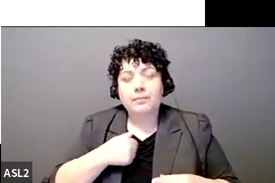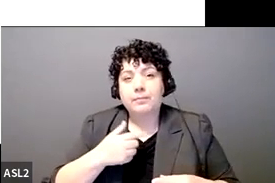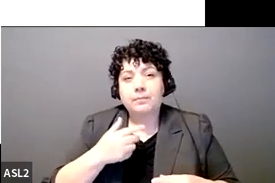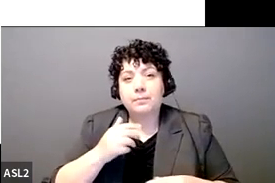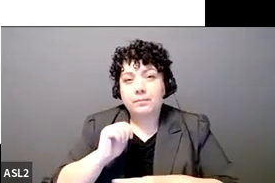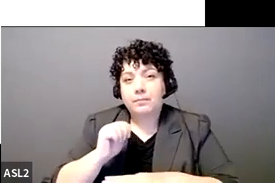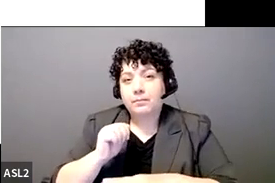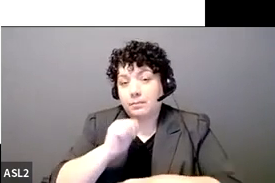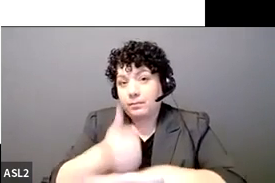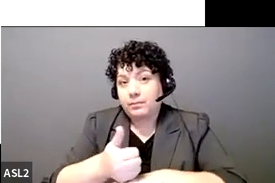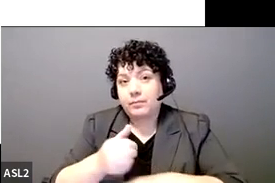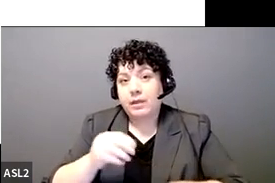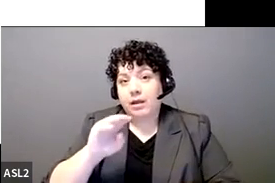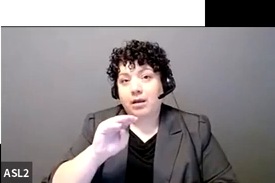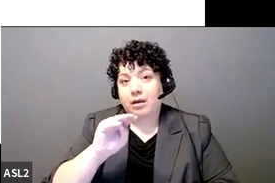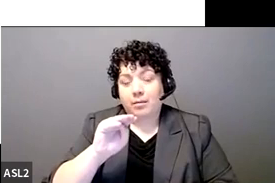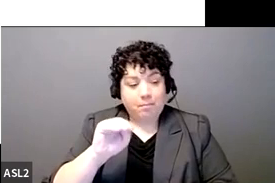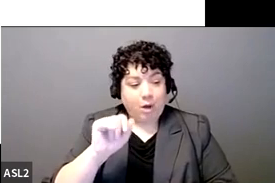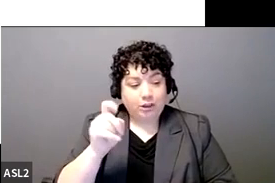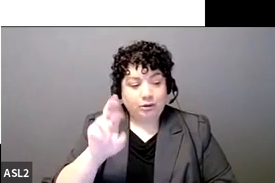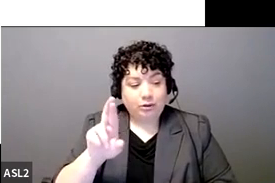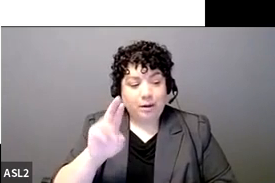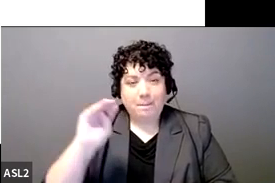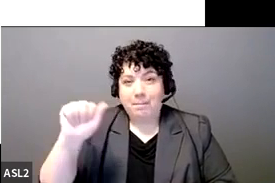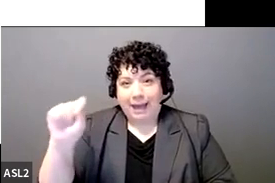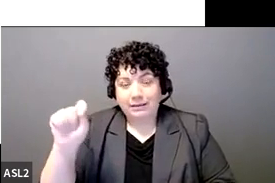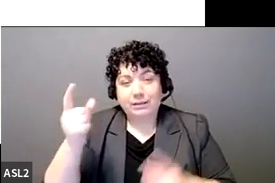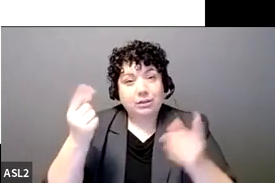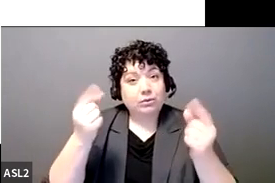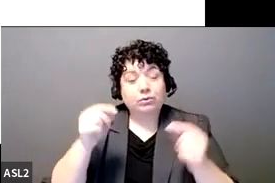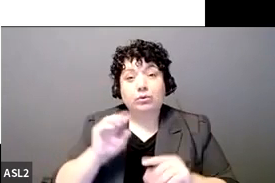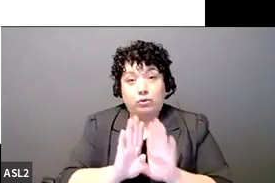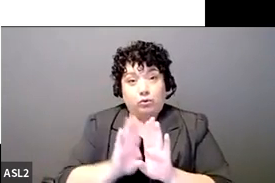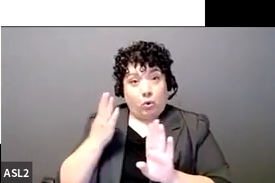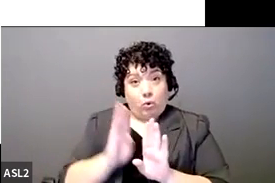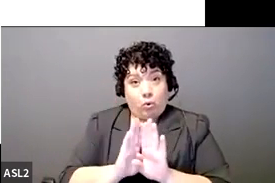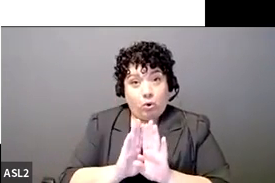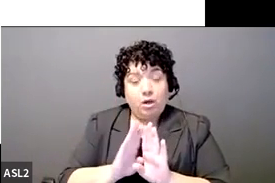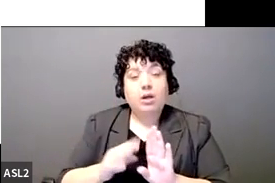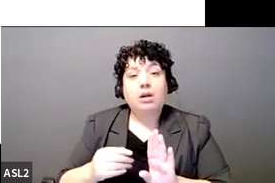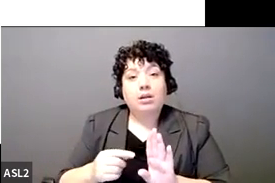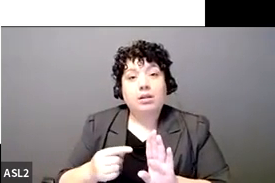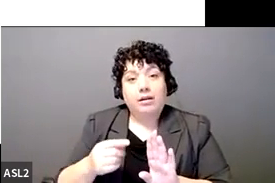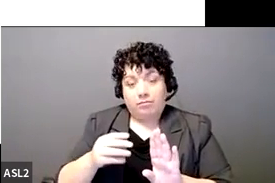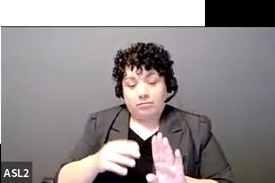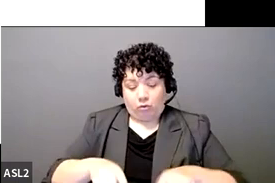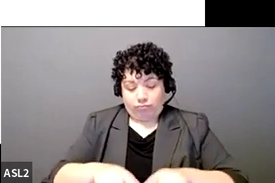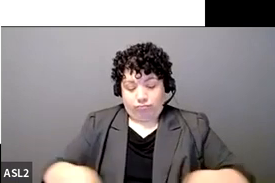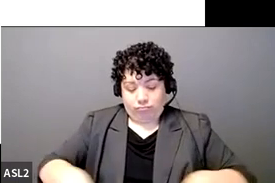it's a monitored mat we put it at the front of the door so when someone comes in they step on the mat